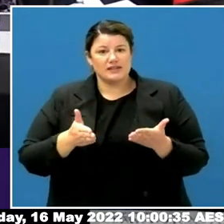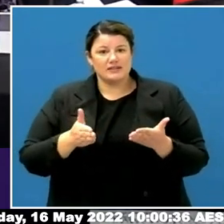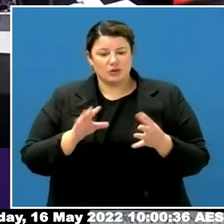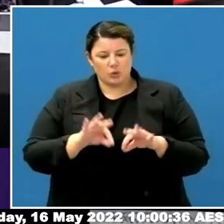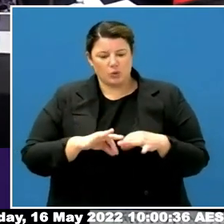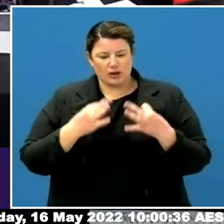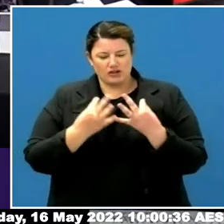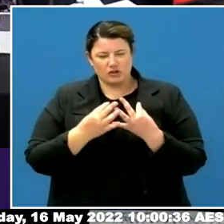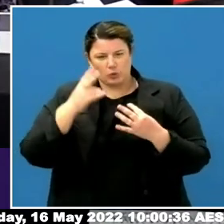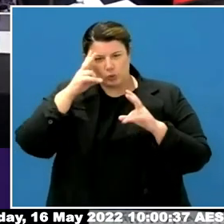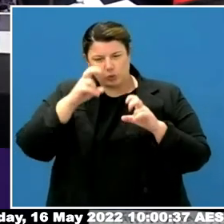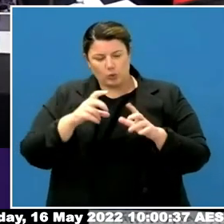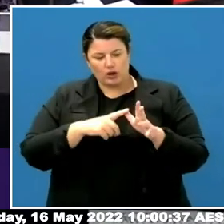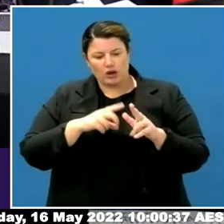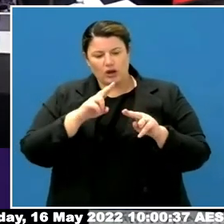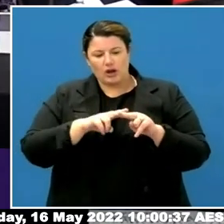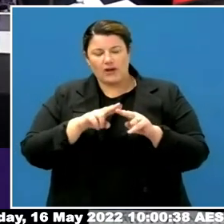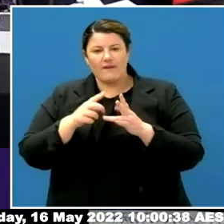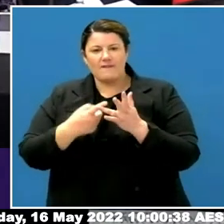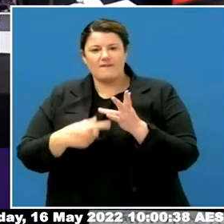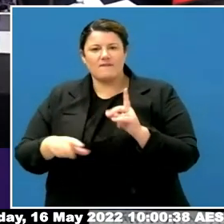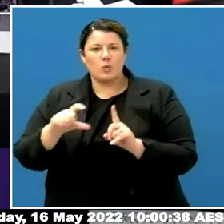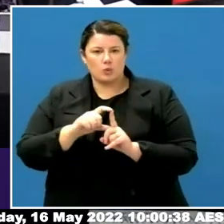Foundation for Disability, known as Afford.